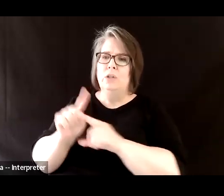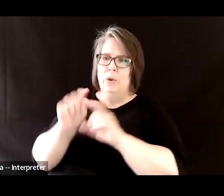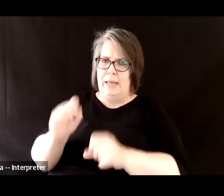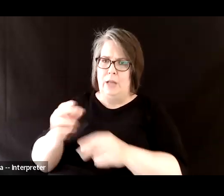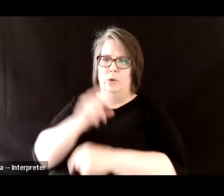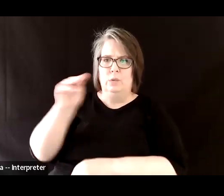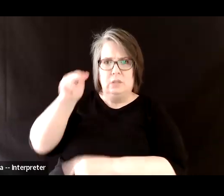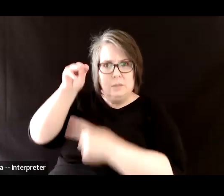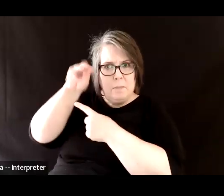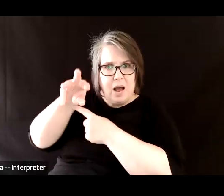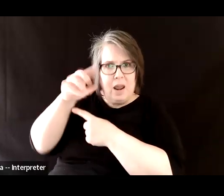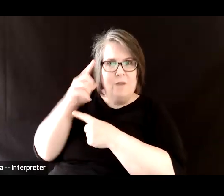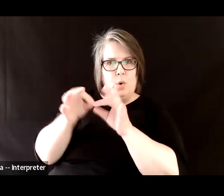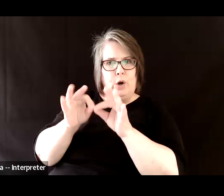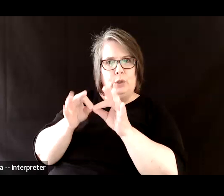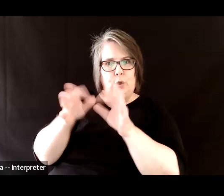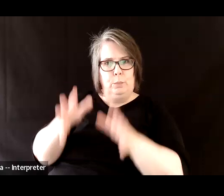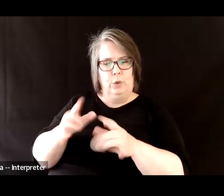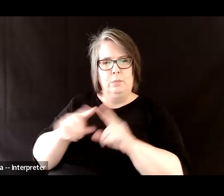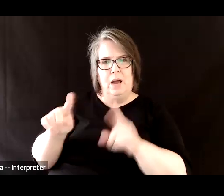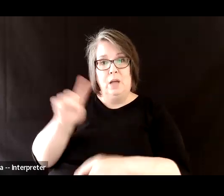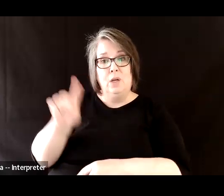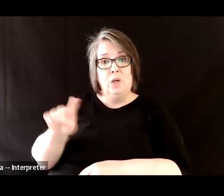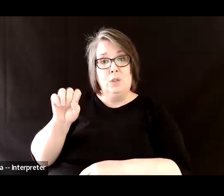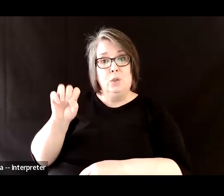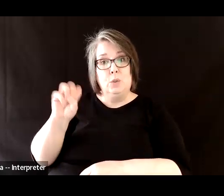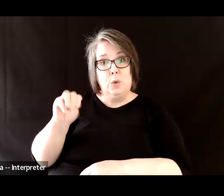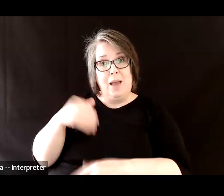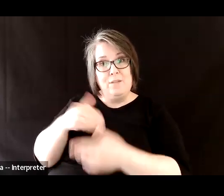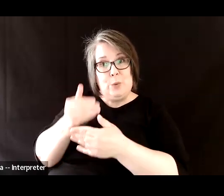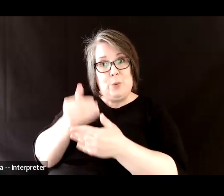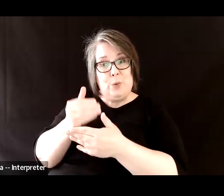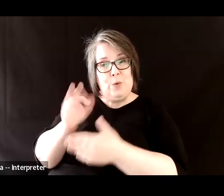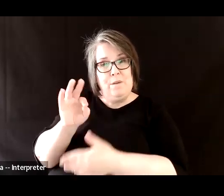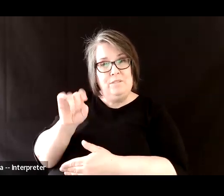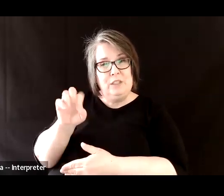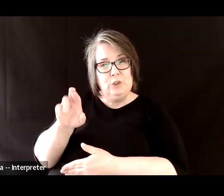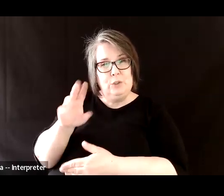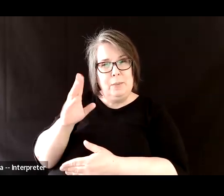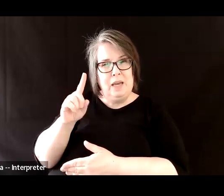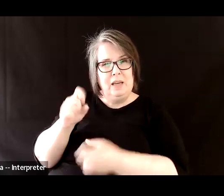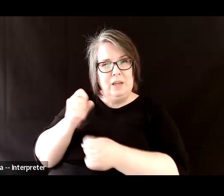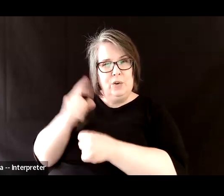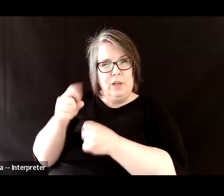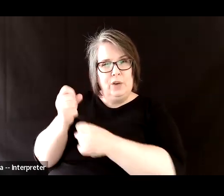interpreters but I know Zoom has -- it is a newish feature. It is about a year to year and half old now.